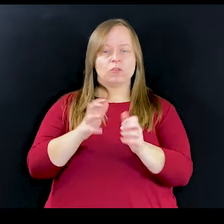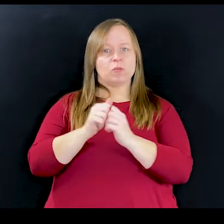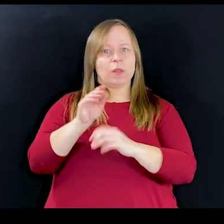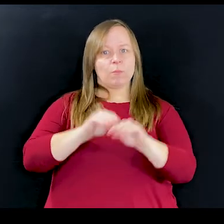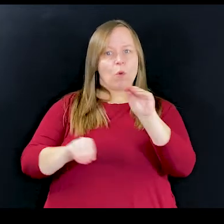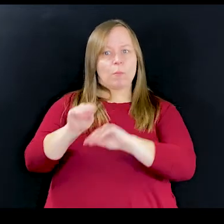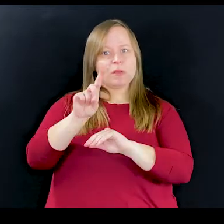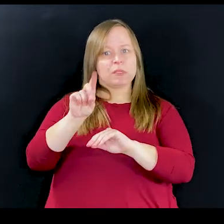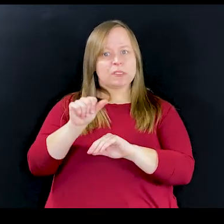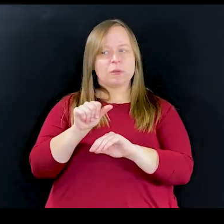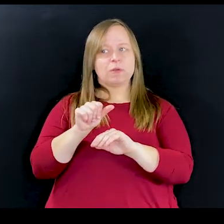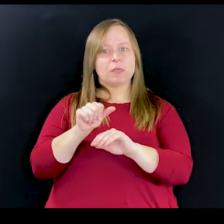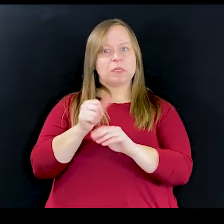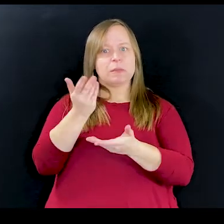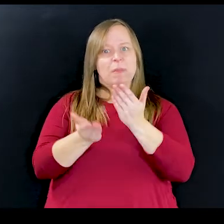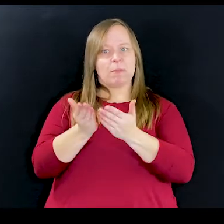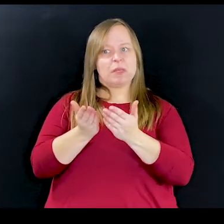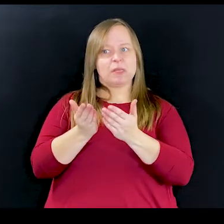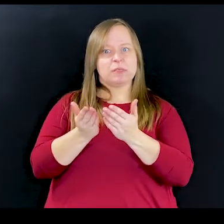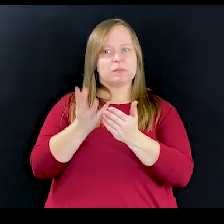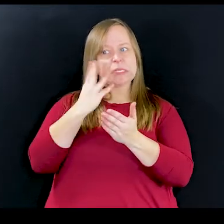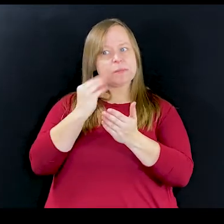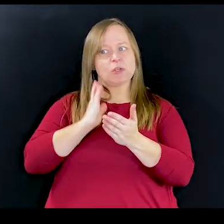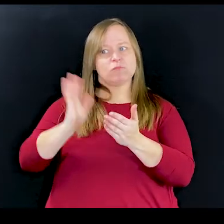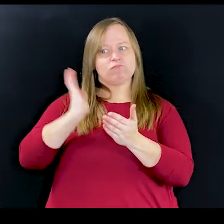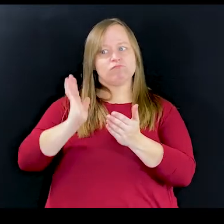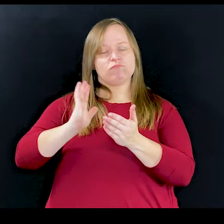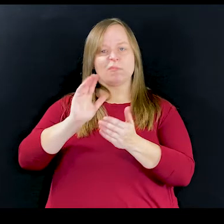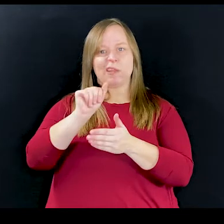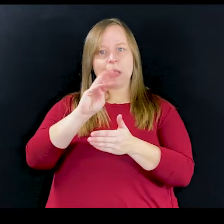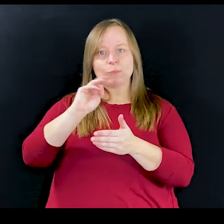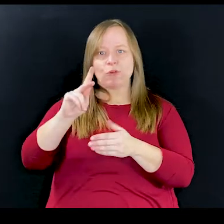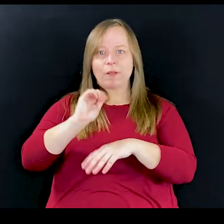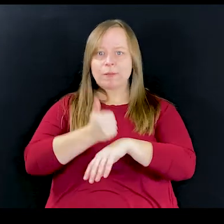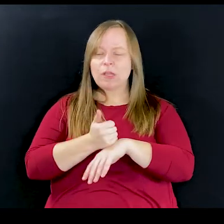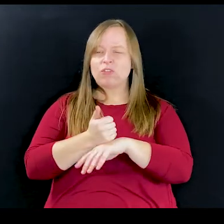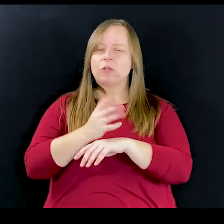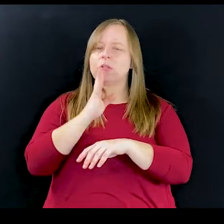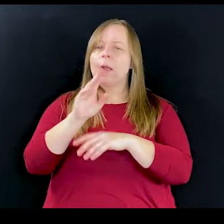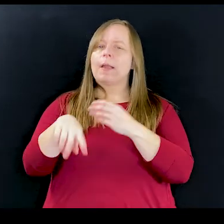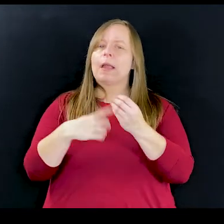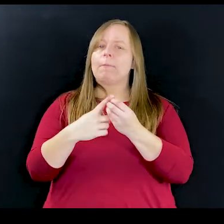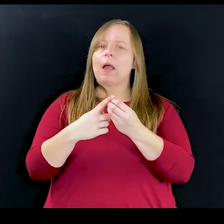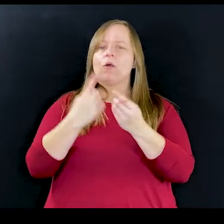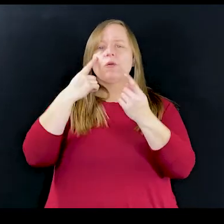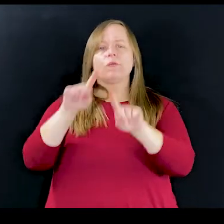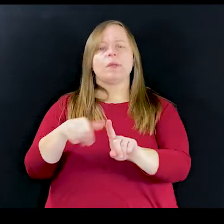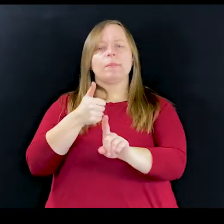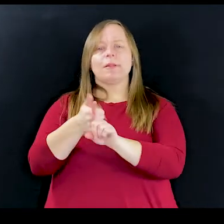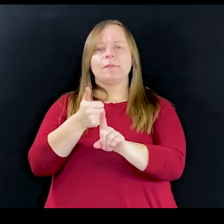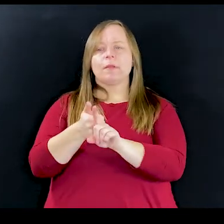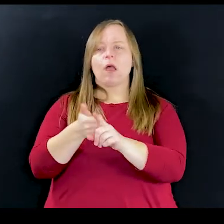with mobility disabilities may have experienced at Amtrak. Let's talk about the agreement itself.